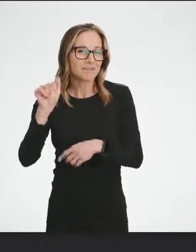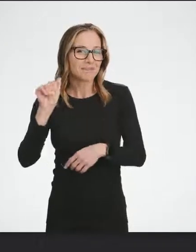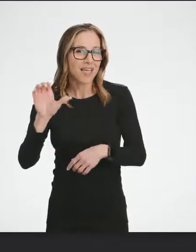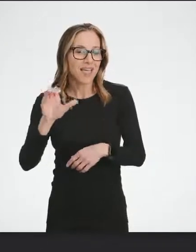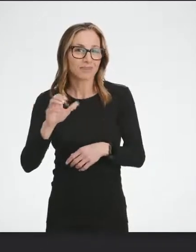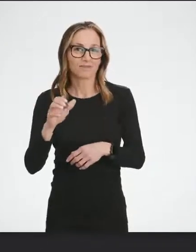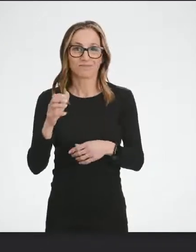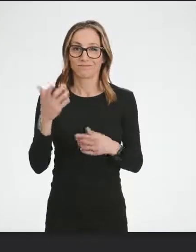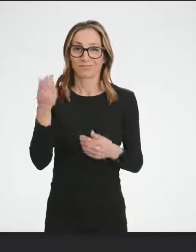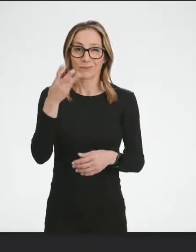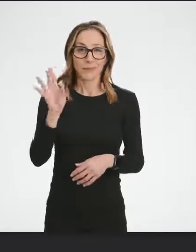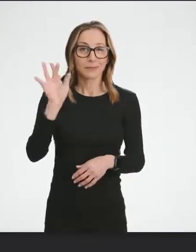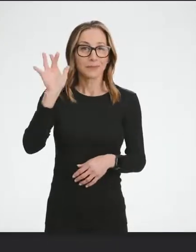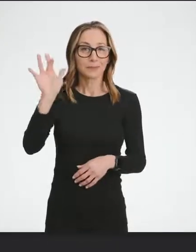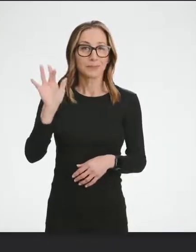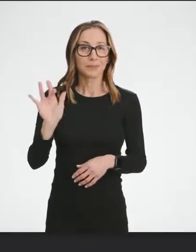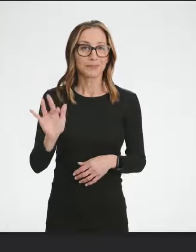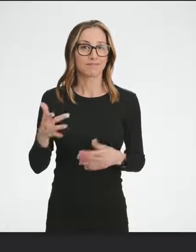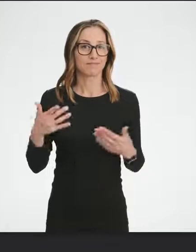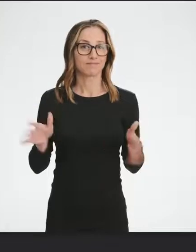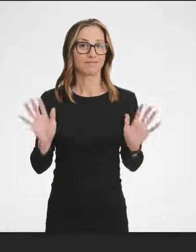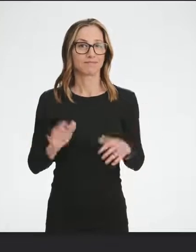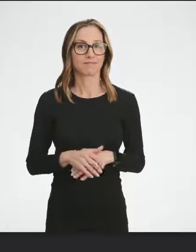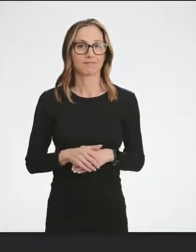only a few clicks to do that.